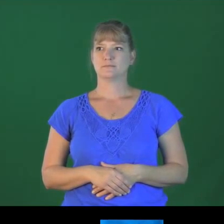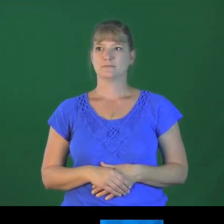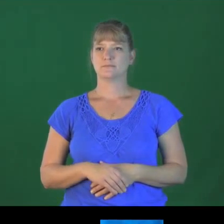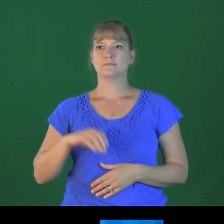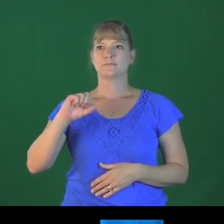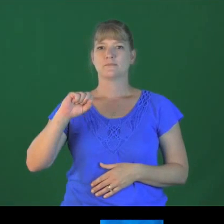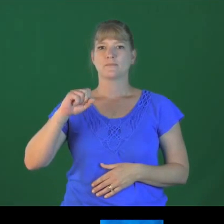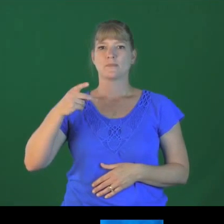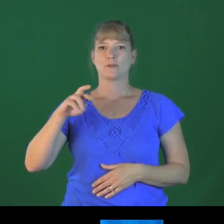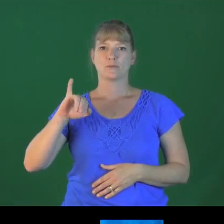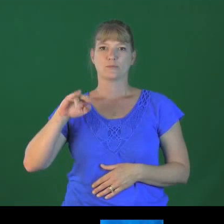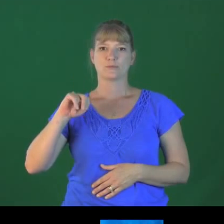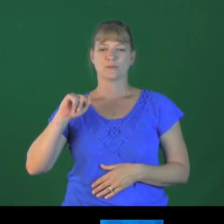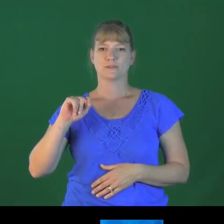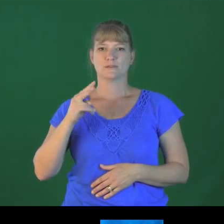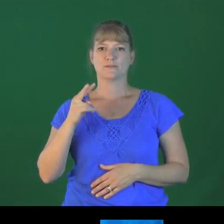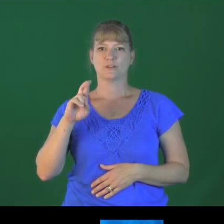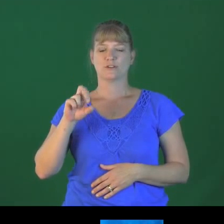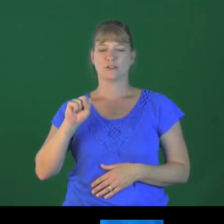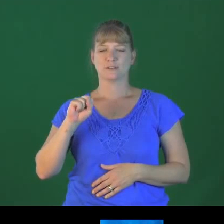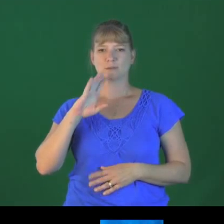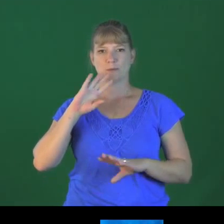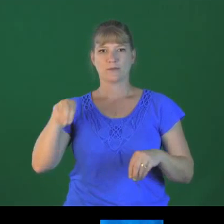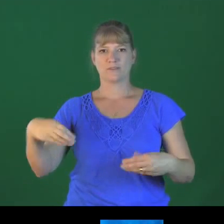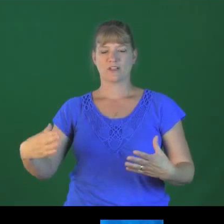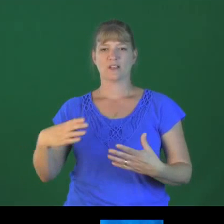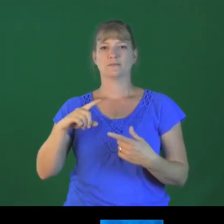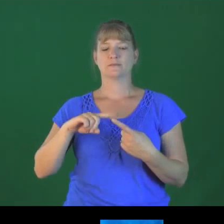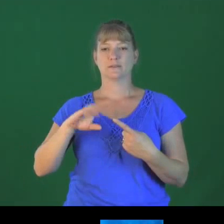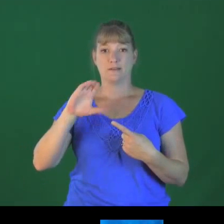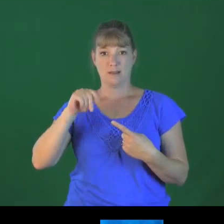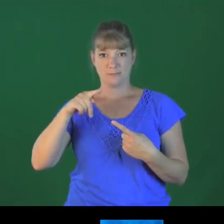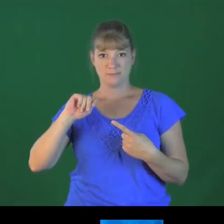Sprint VRS provides Cap-Tel,